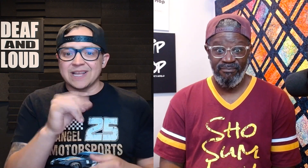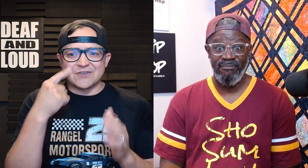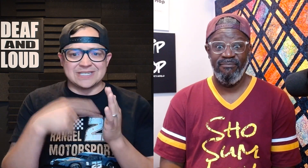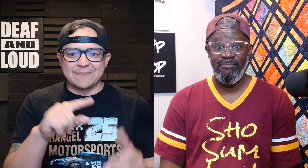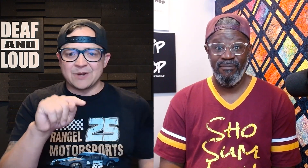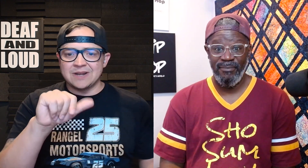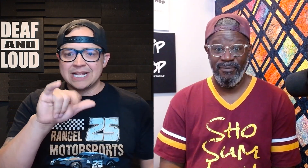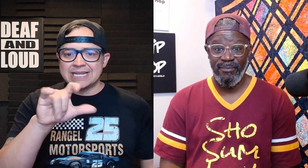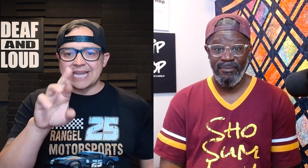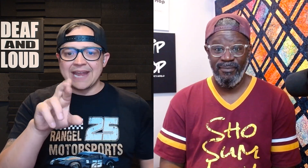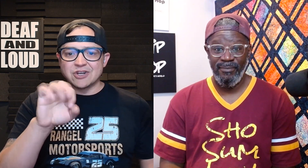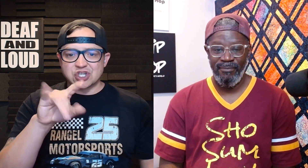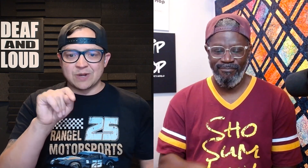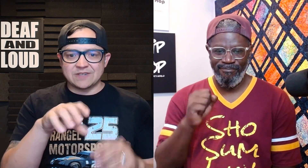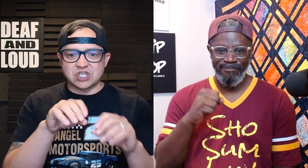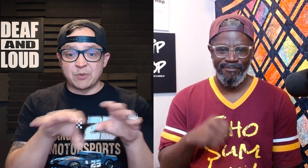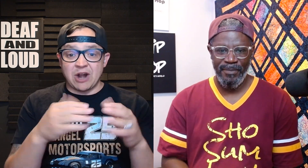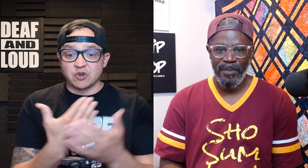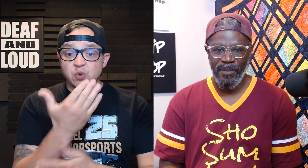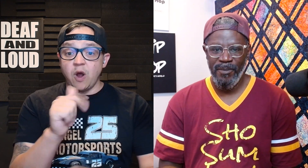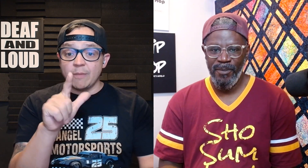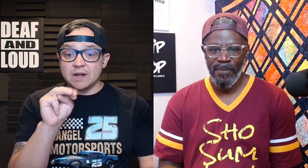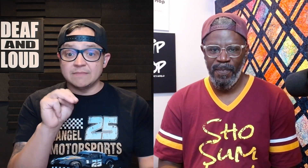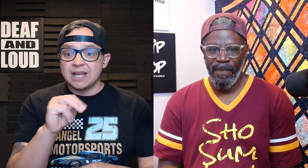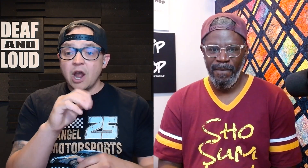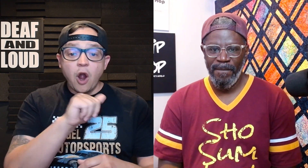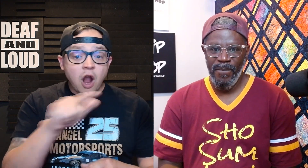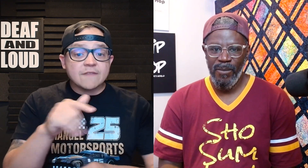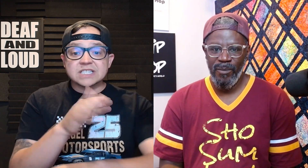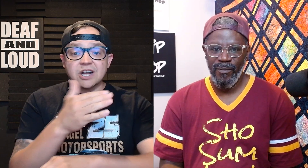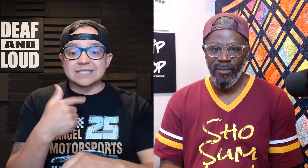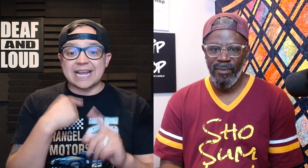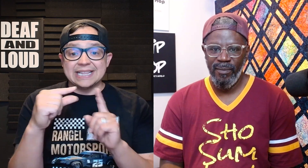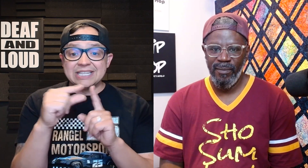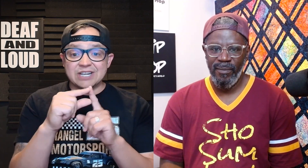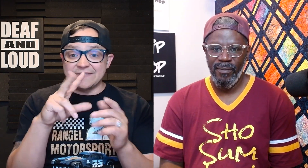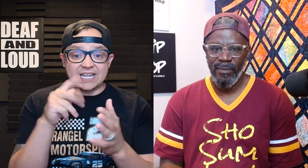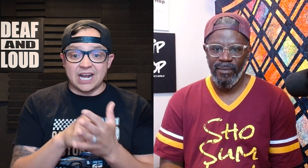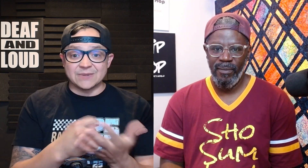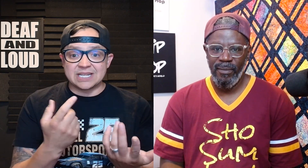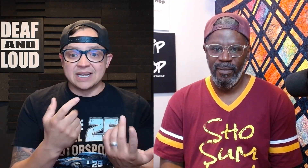Like for example, Taylor Swift put out her new album. All of the songs had lyric videos.